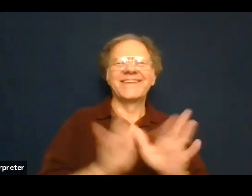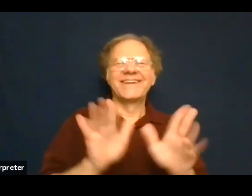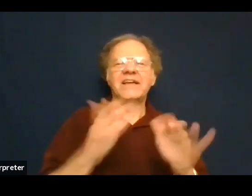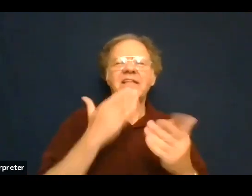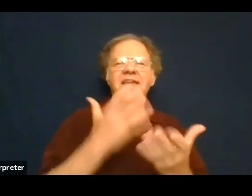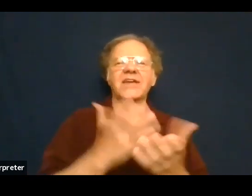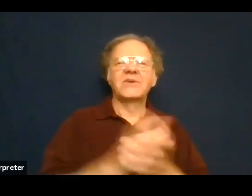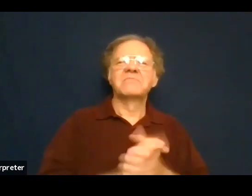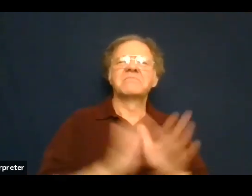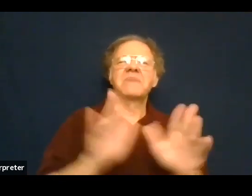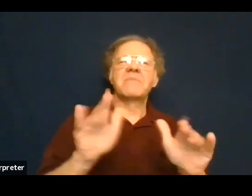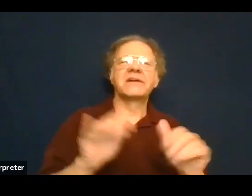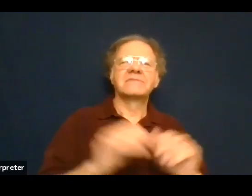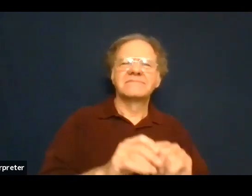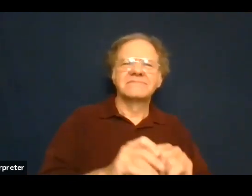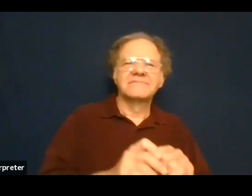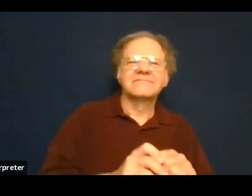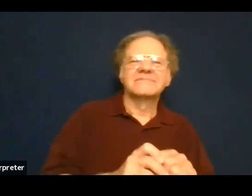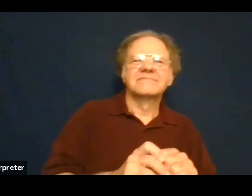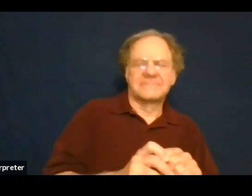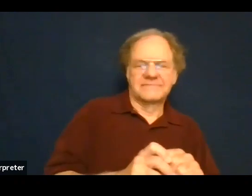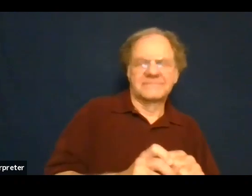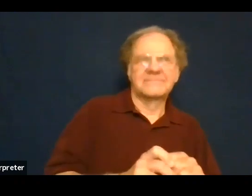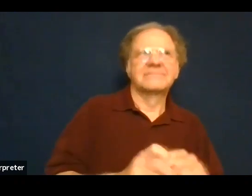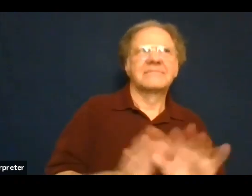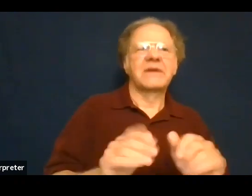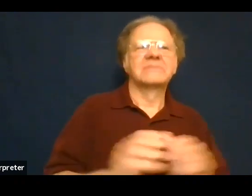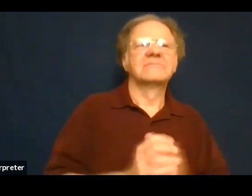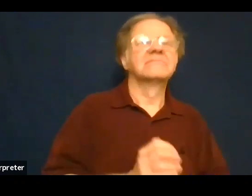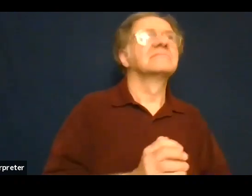Thank you. Bye bye. Take care. Bye bye.